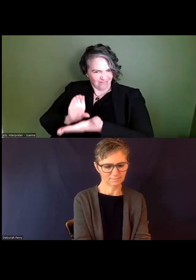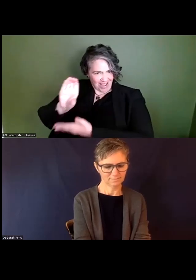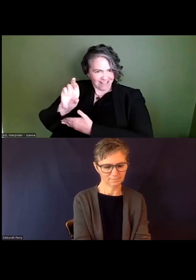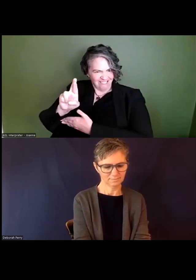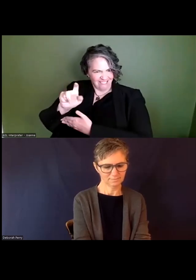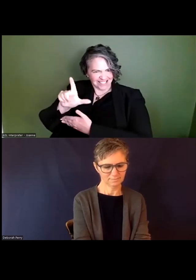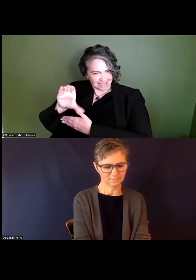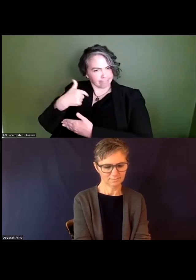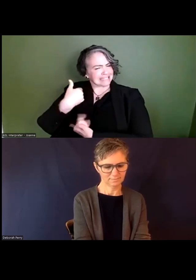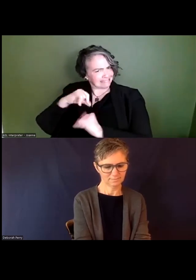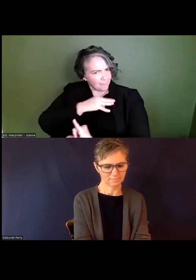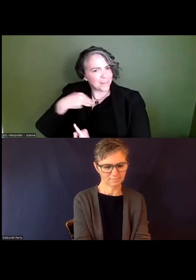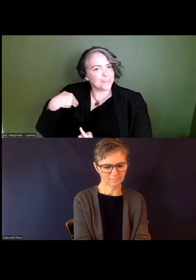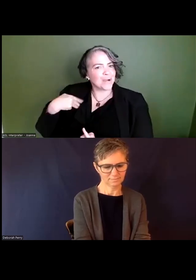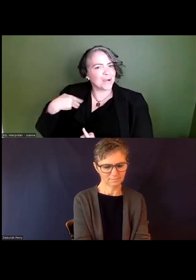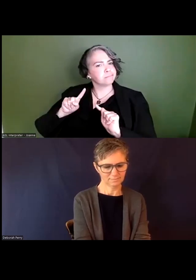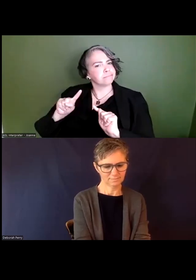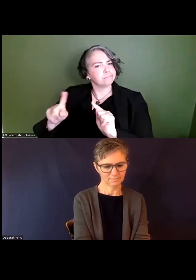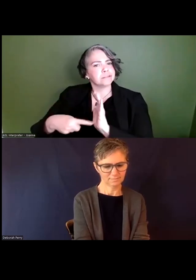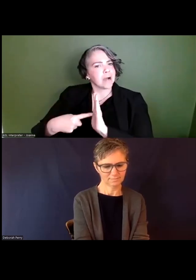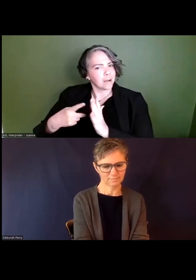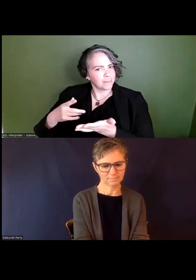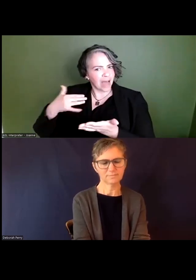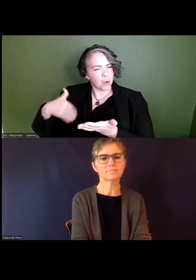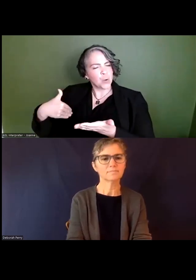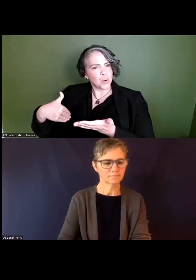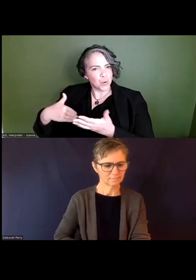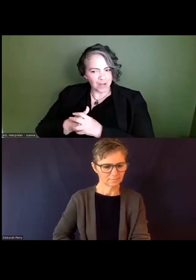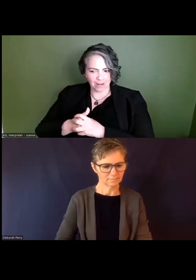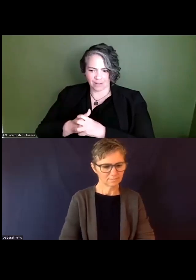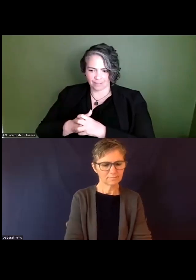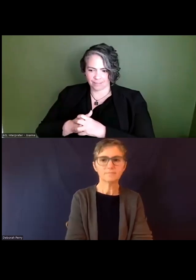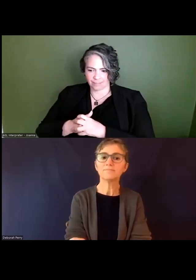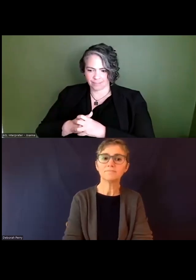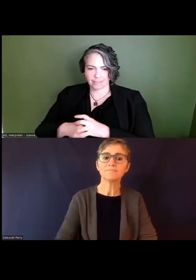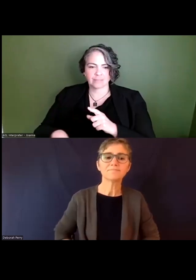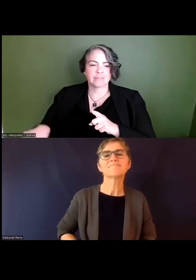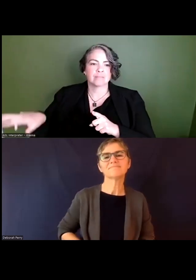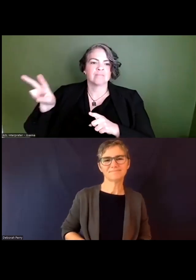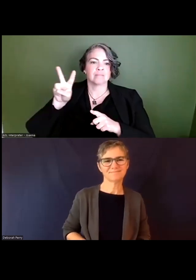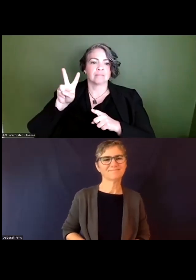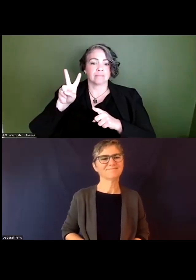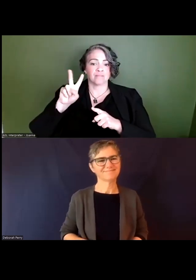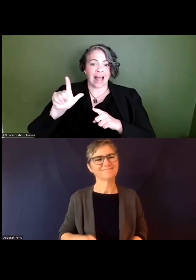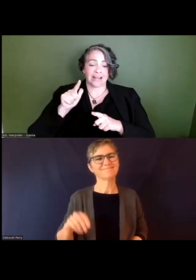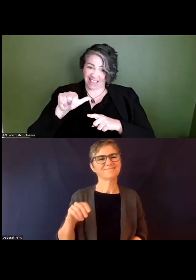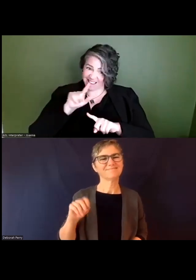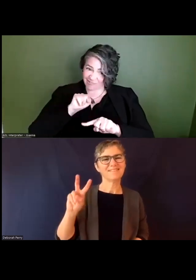and information that we know. Did I answer your question fully Val? Yes. Thank you very much, Scotty. Recovery is real my